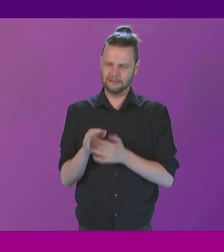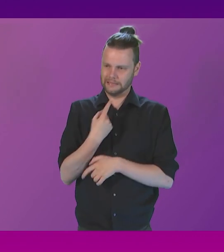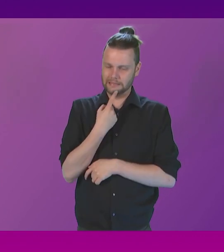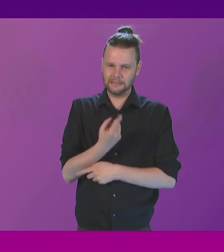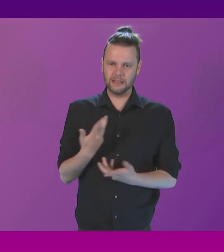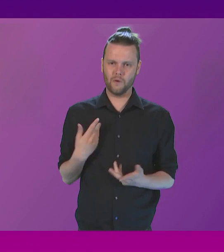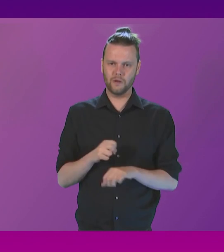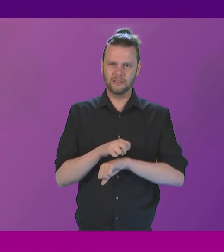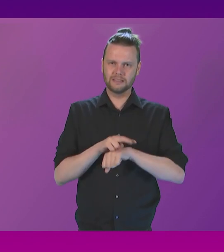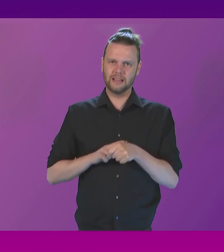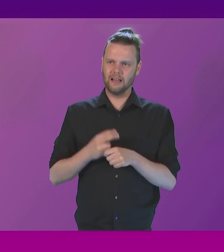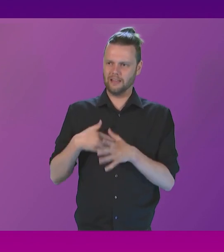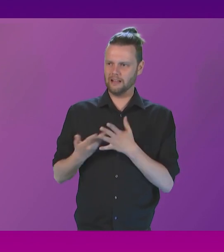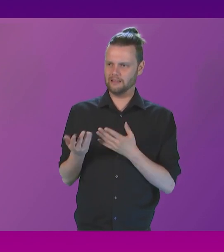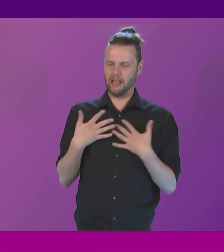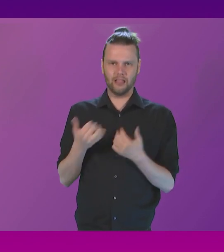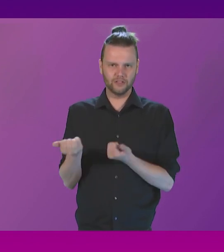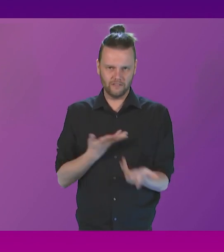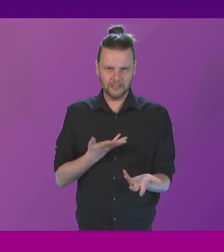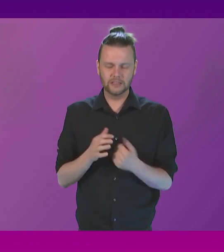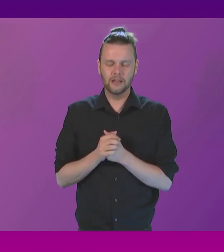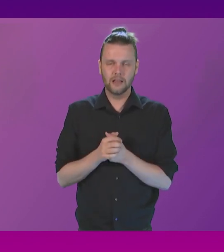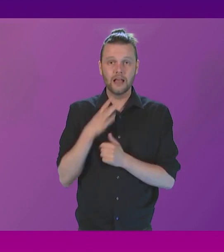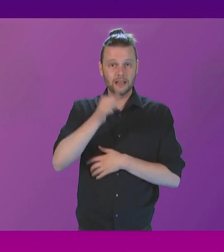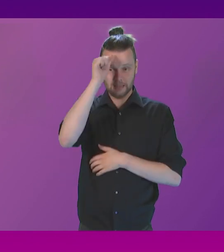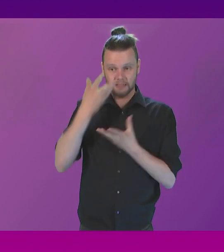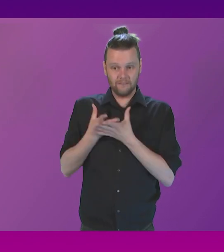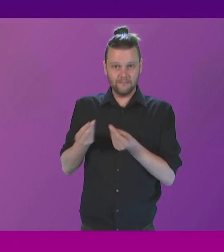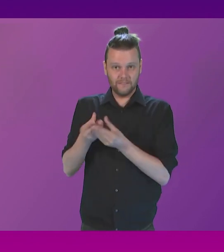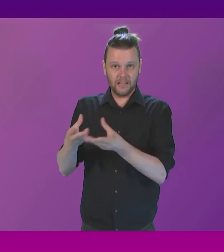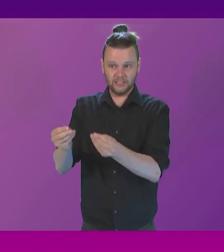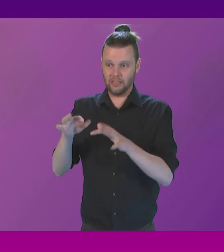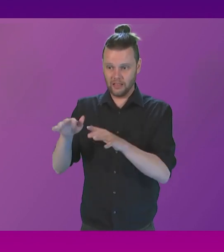of health service staffing. There is no doubt that there are vacancies in the NHS,